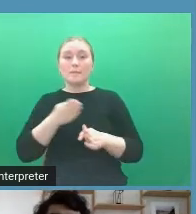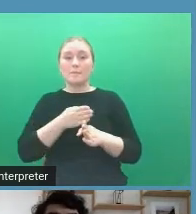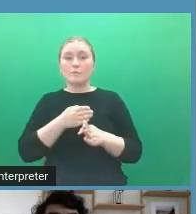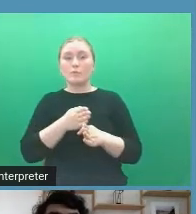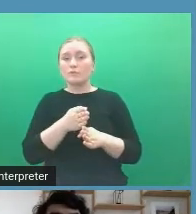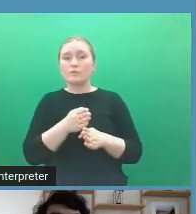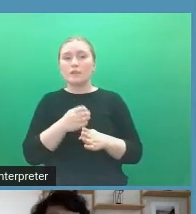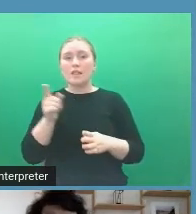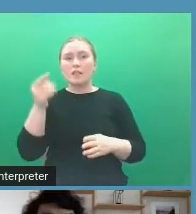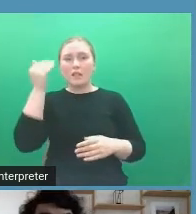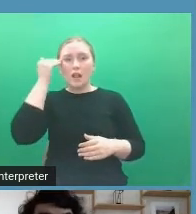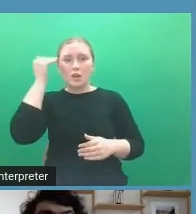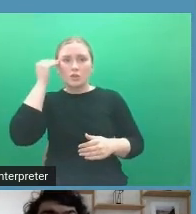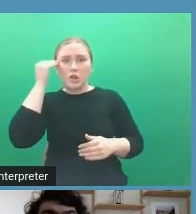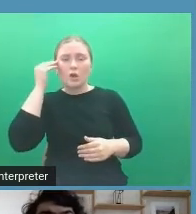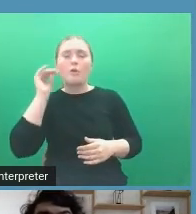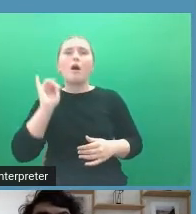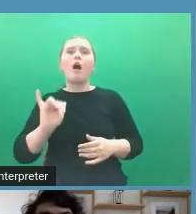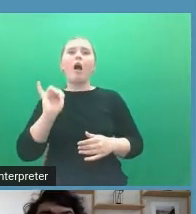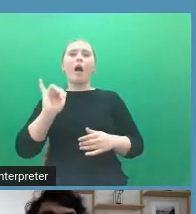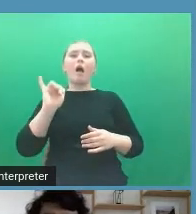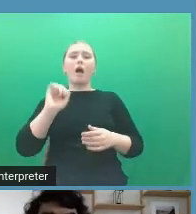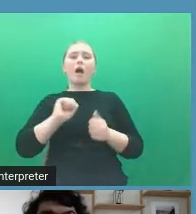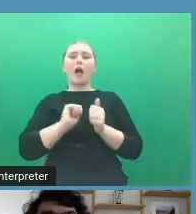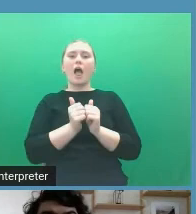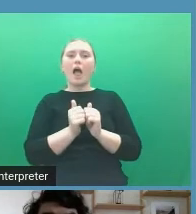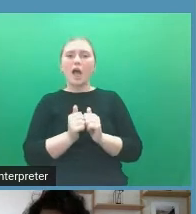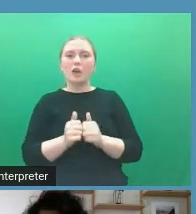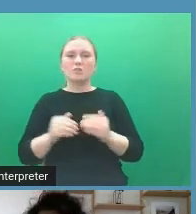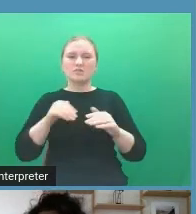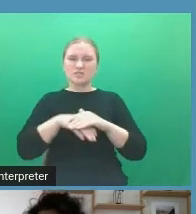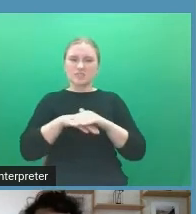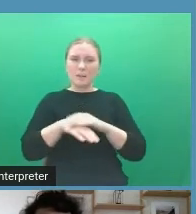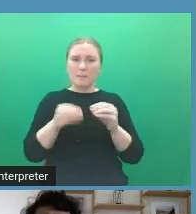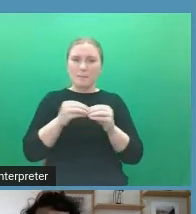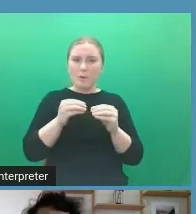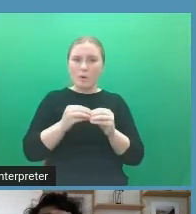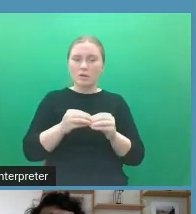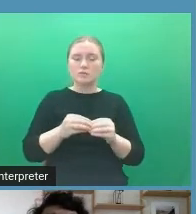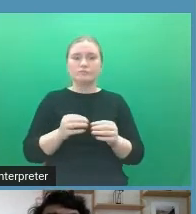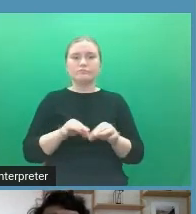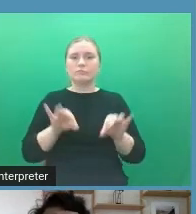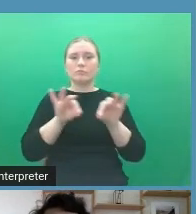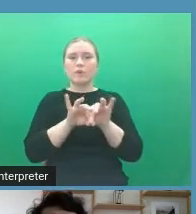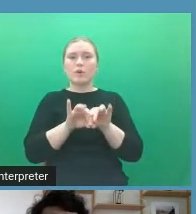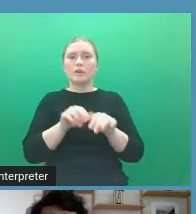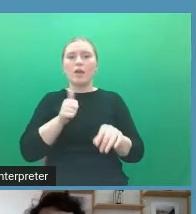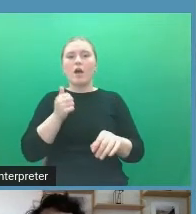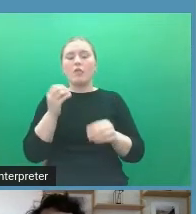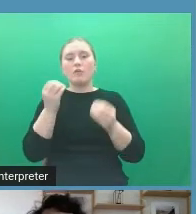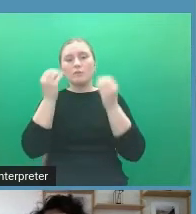source of information about the object itself. In terms of data and information management,